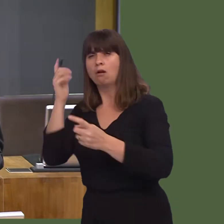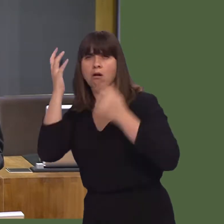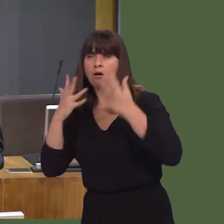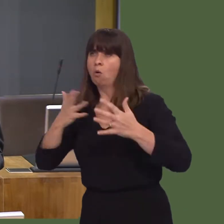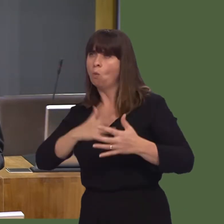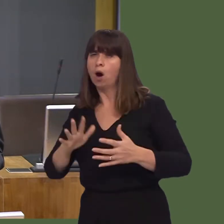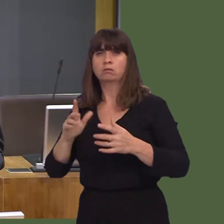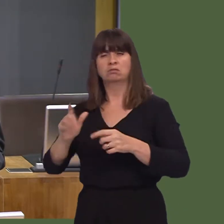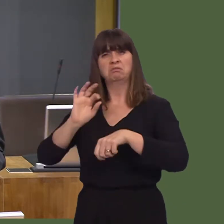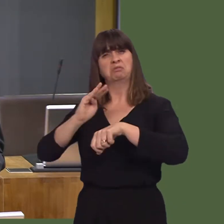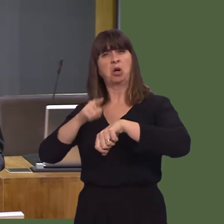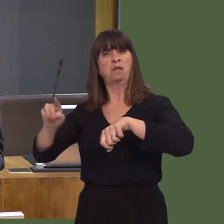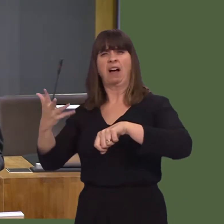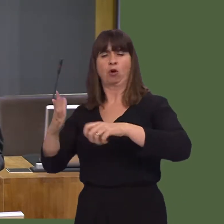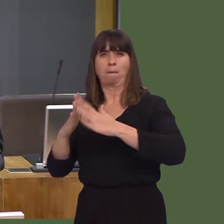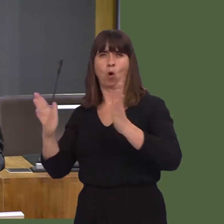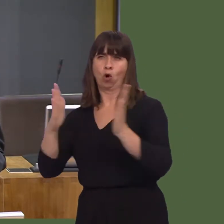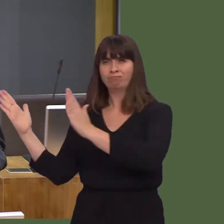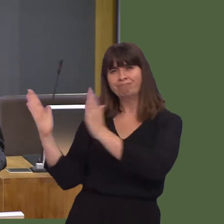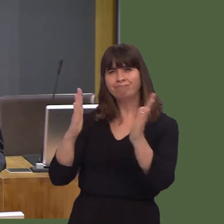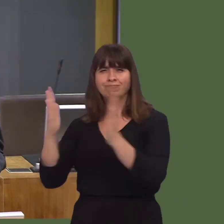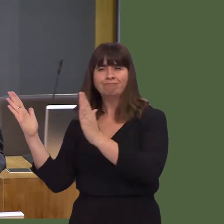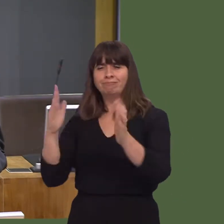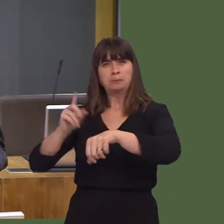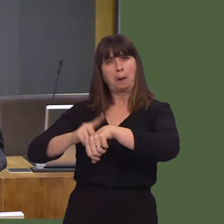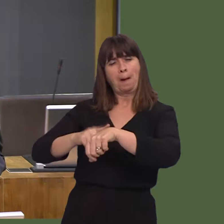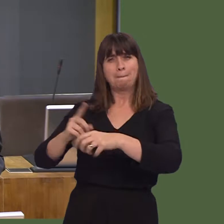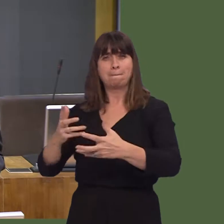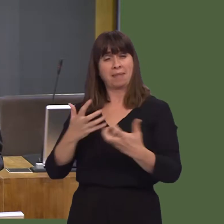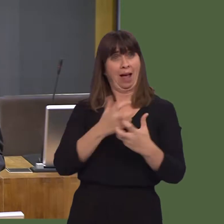Can you outline how the Welsh Government is supporting small businesses in particular